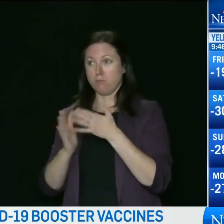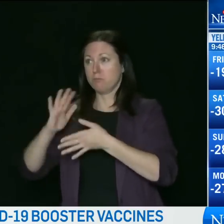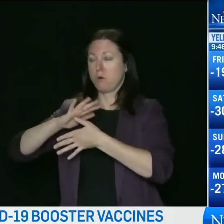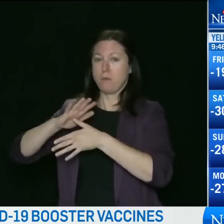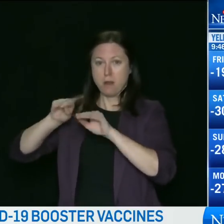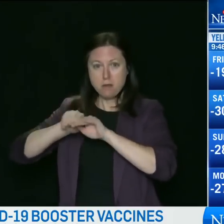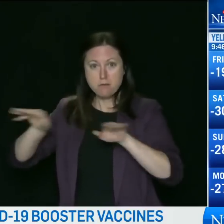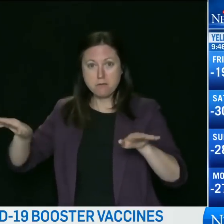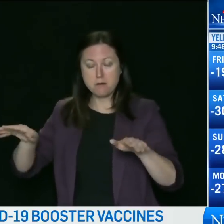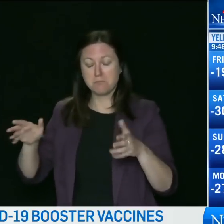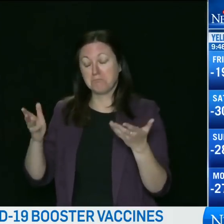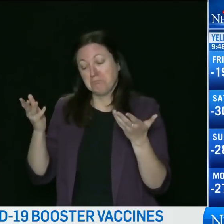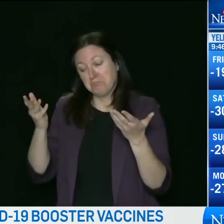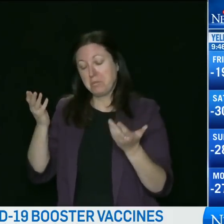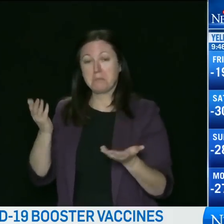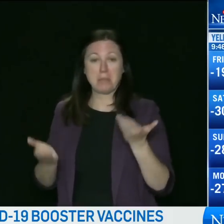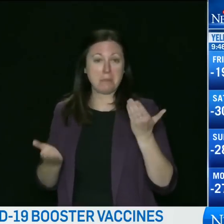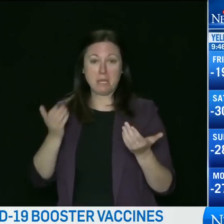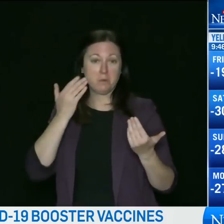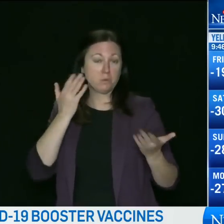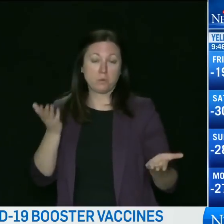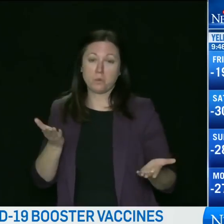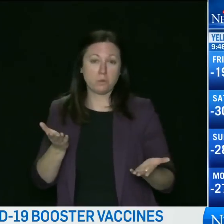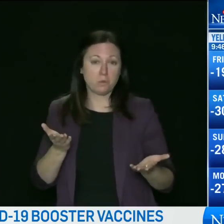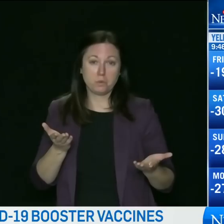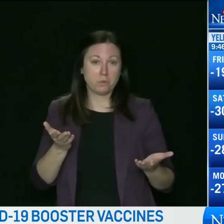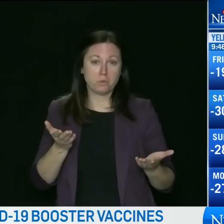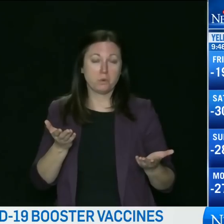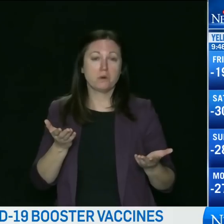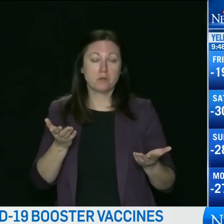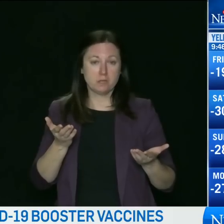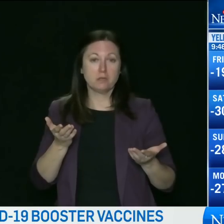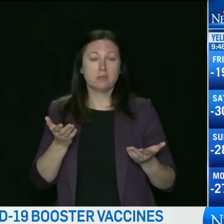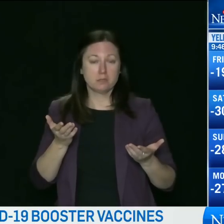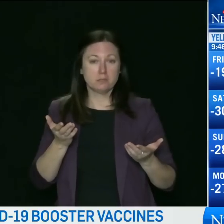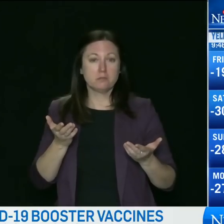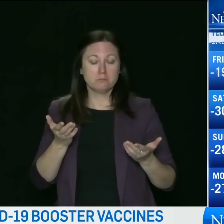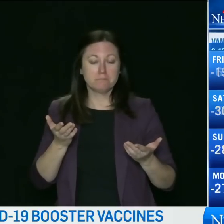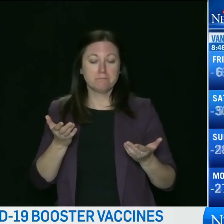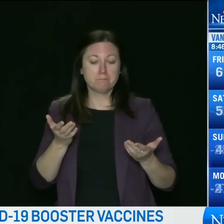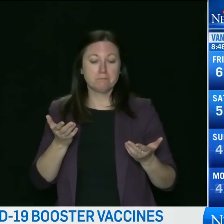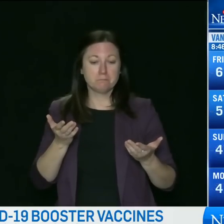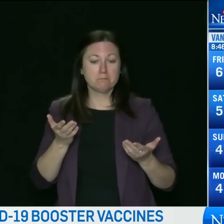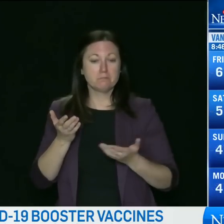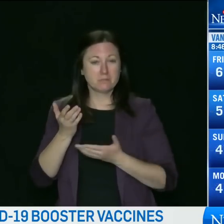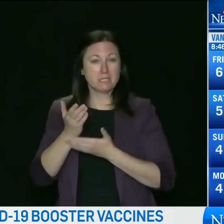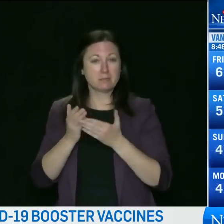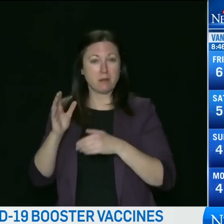NEXT TO YOUR QUESTION, WILL OMICRON ONE DAY BECOME THE DOMINANT VARIANT?